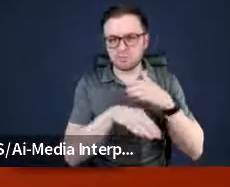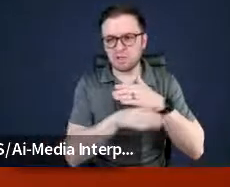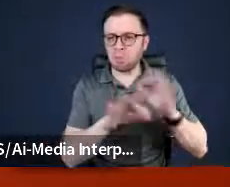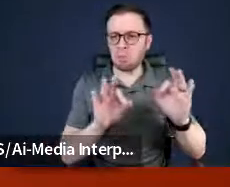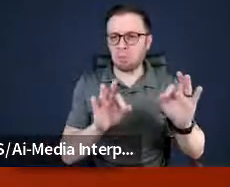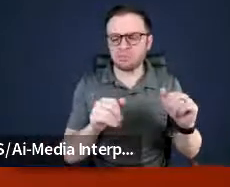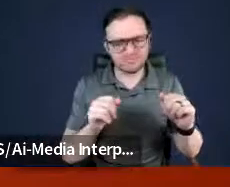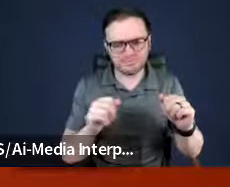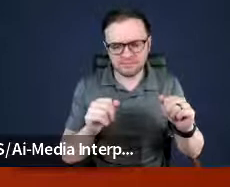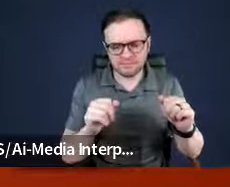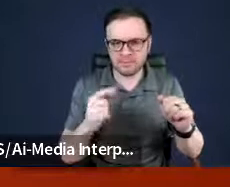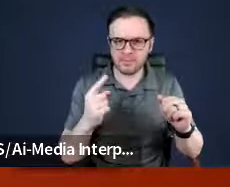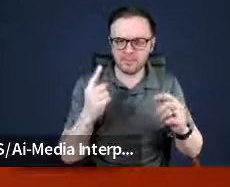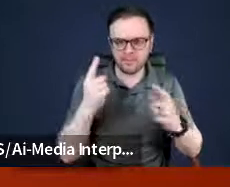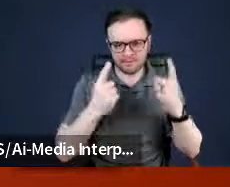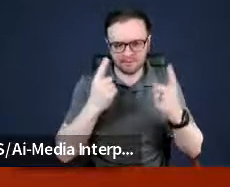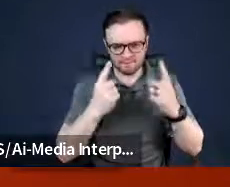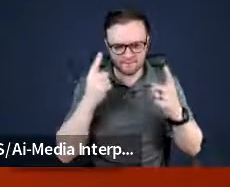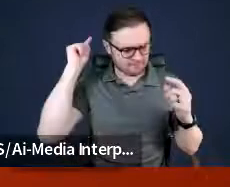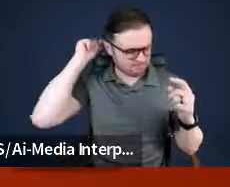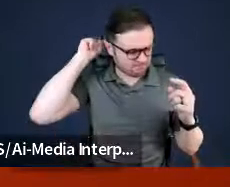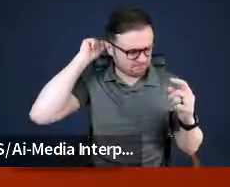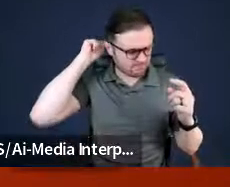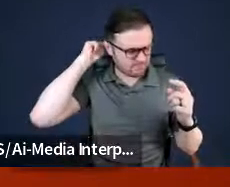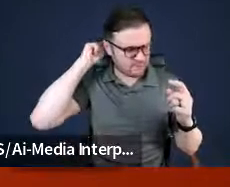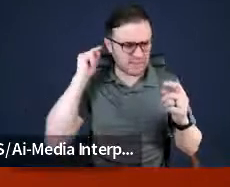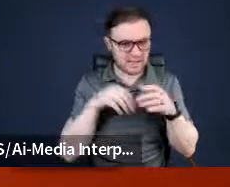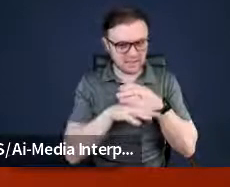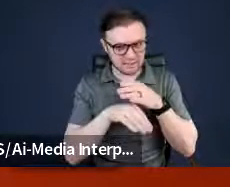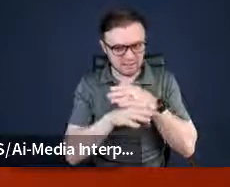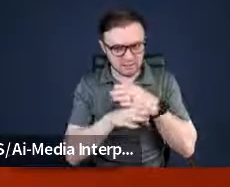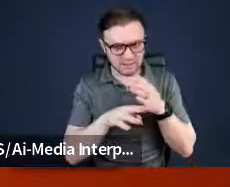hey we have a checklist, check all of the boxes we are good to go,